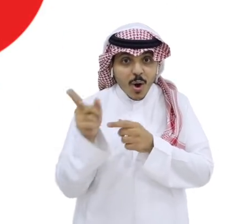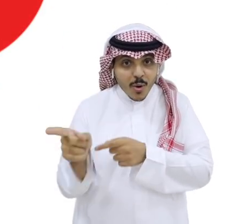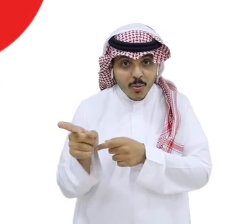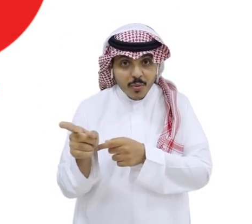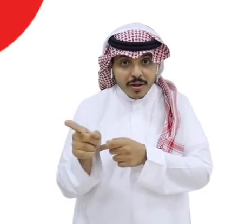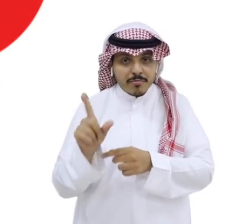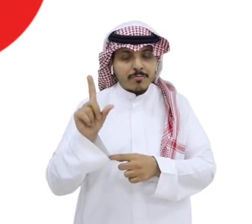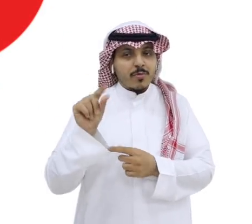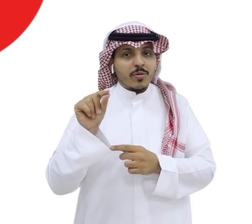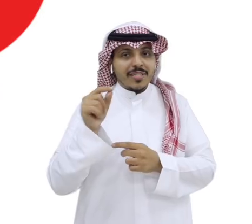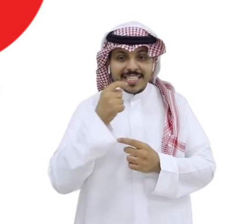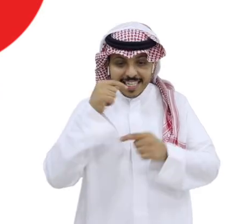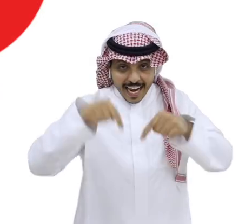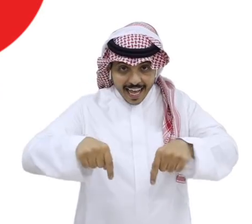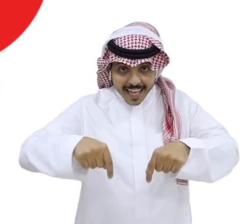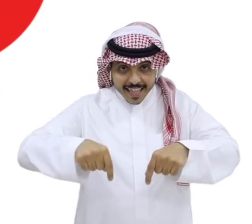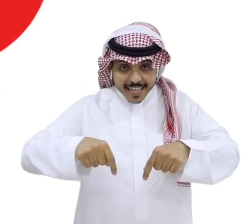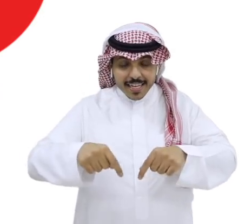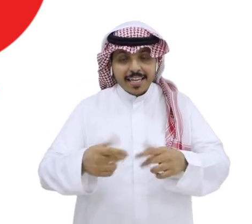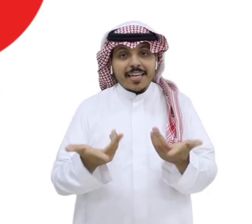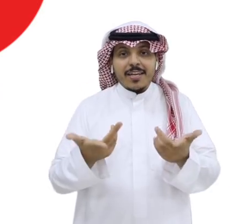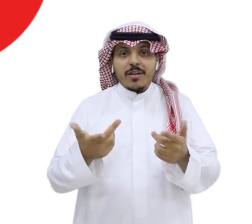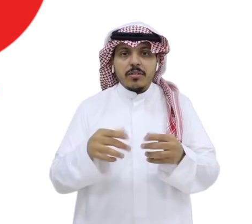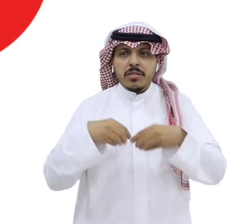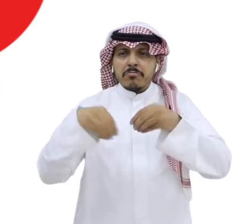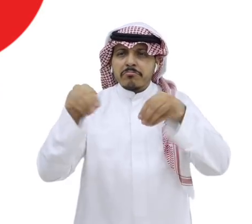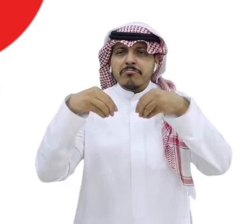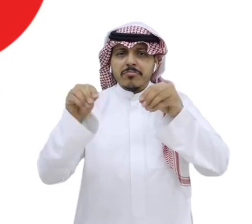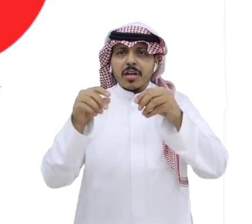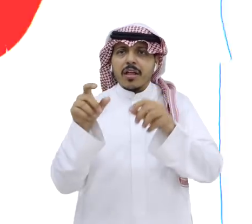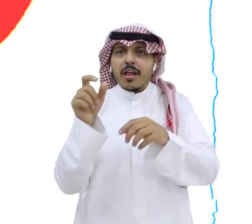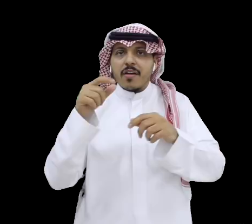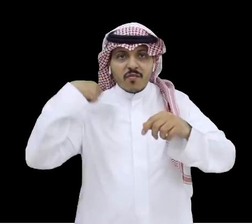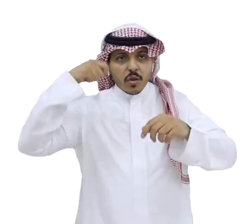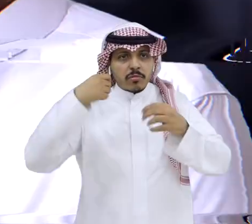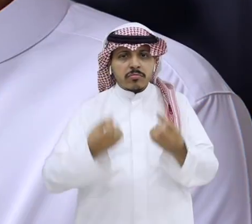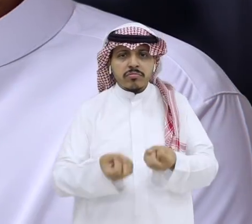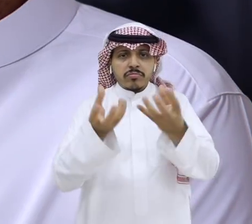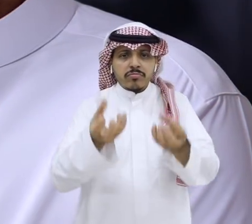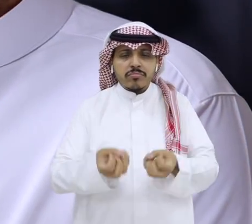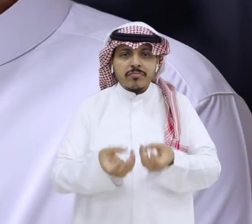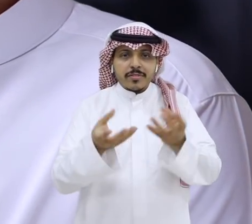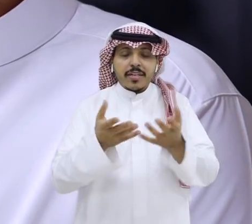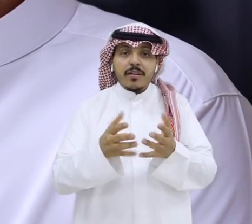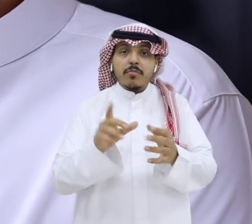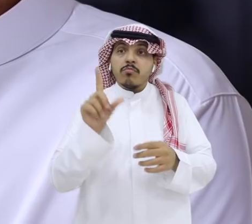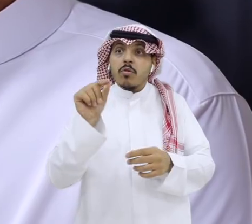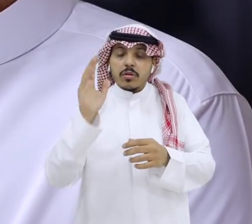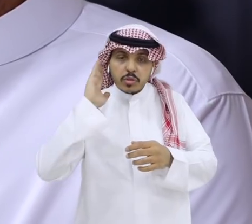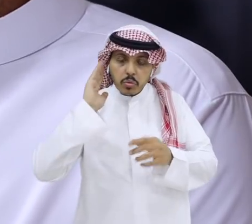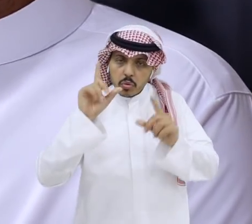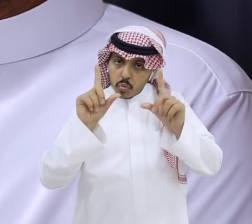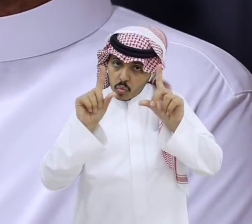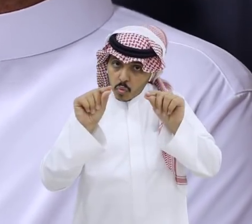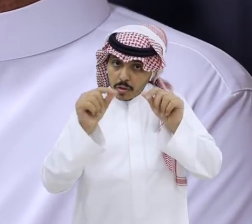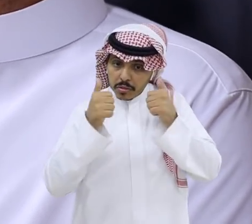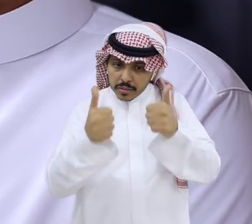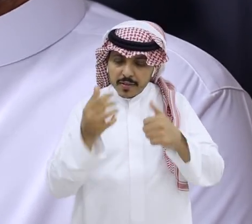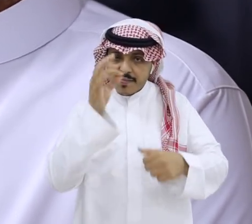The main distinguishing point of Huawei is that their devices are really great!